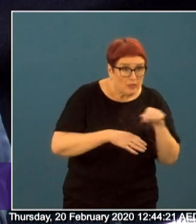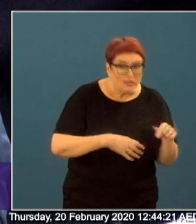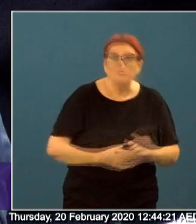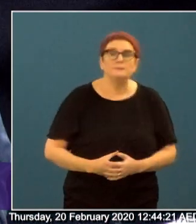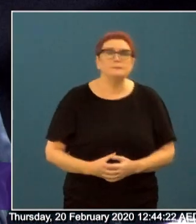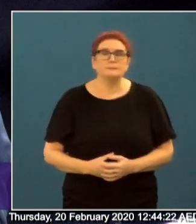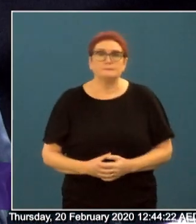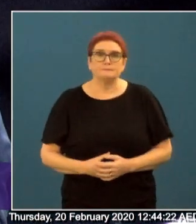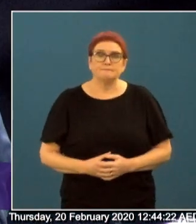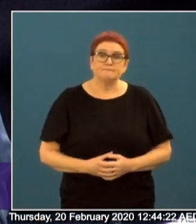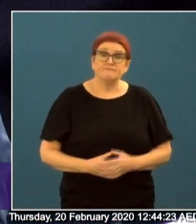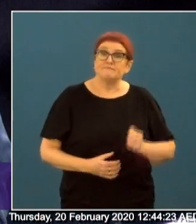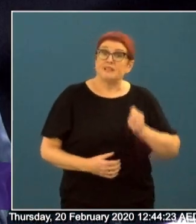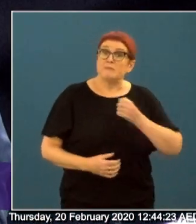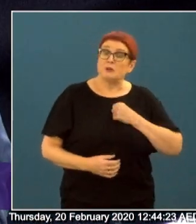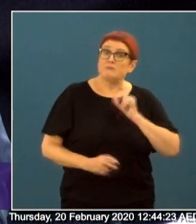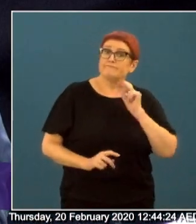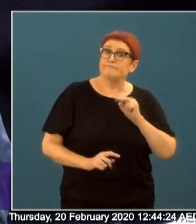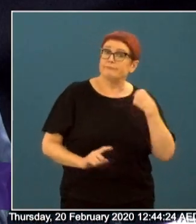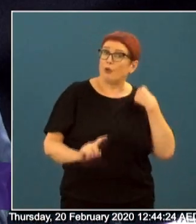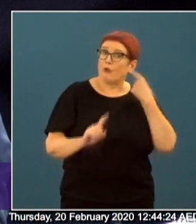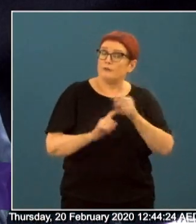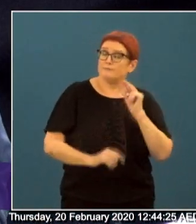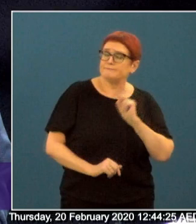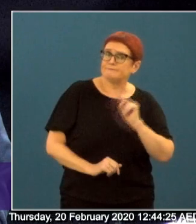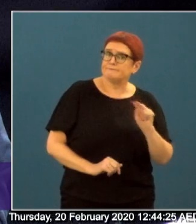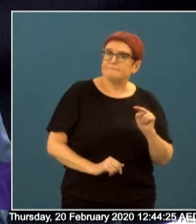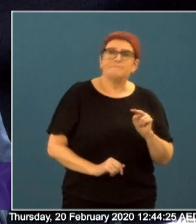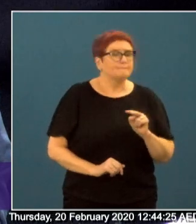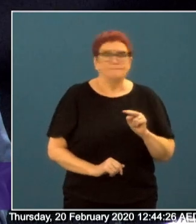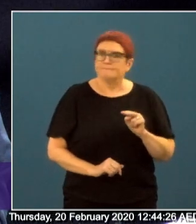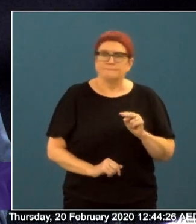Just through experience, over time, it's been an area fraught with difficulty,